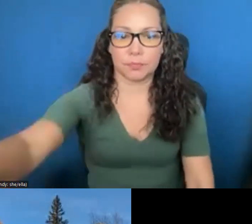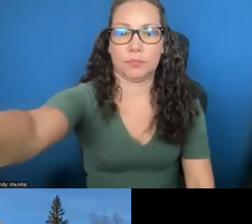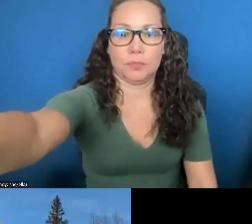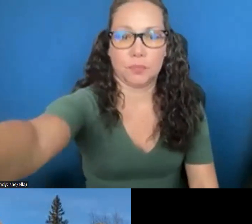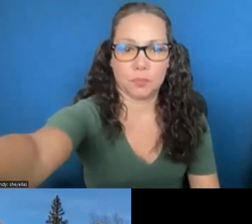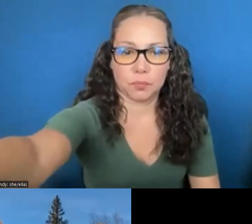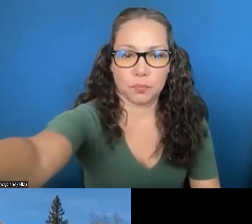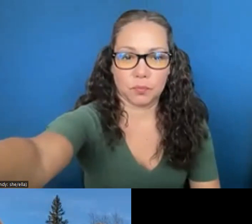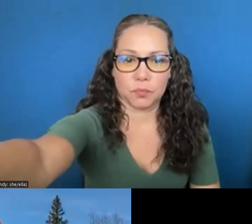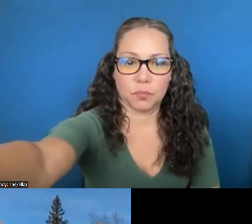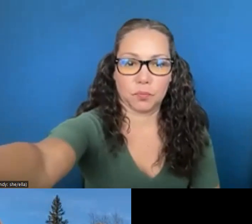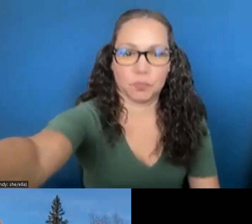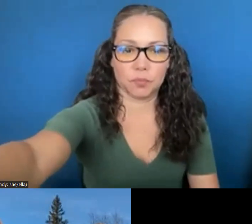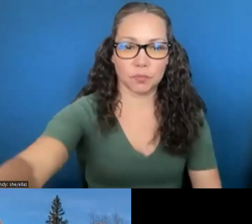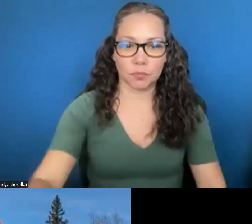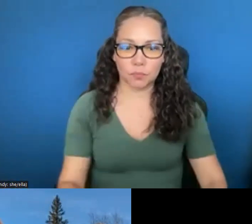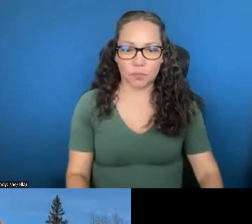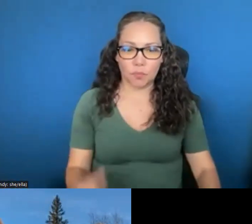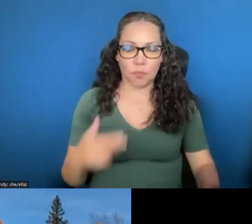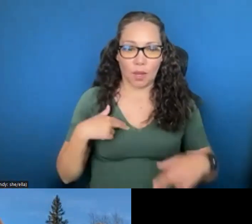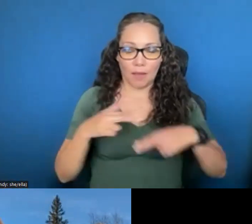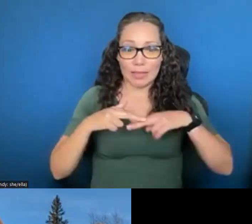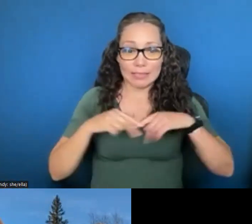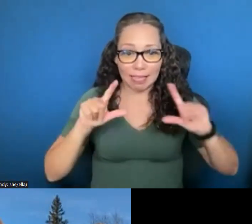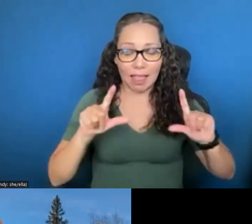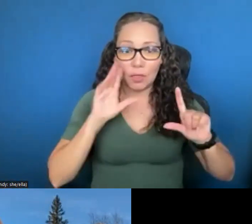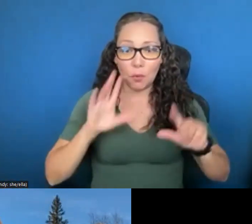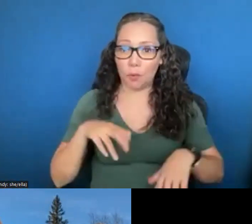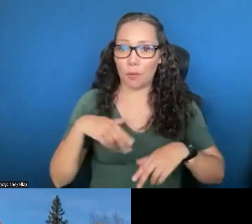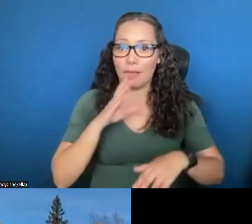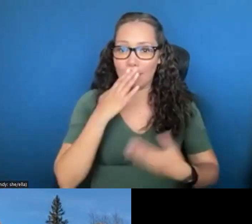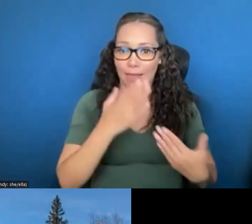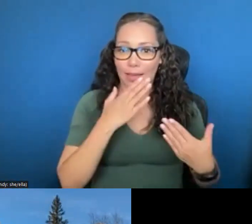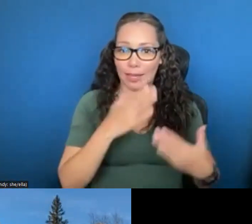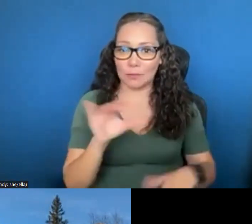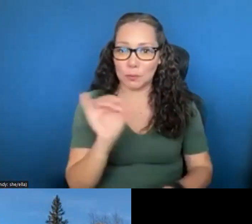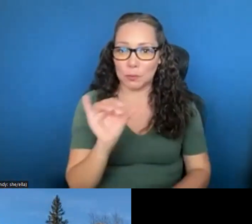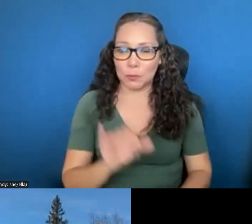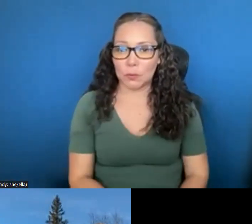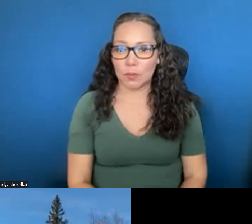we'll thank them but we have three members of the California 2030 steering committee represented